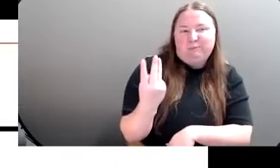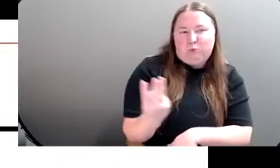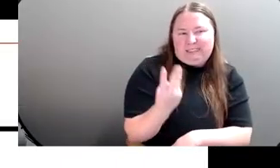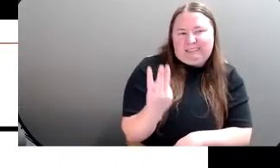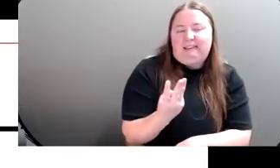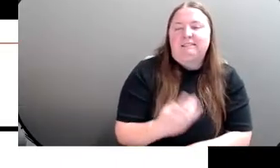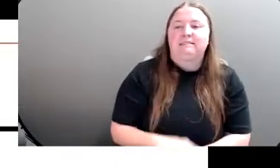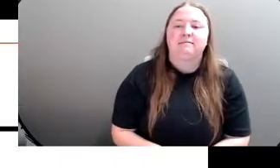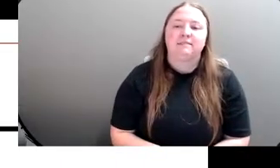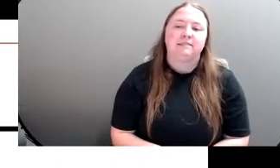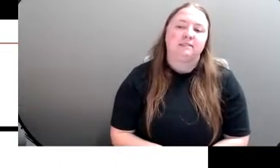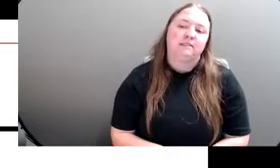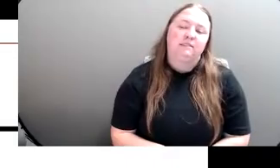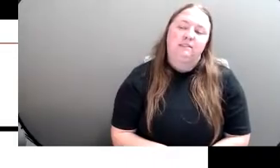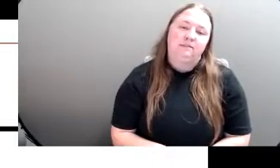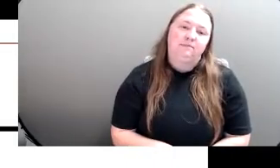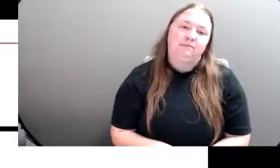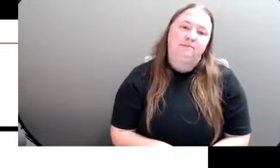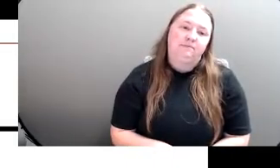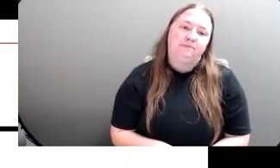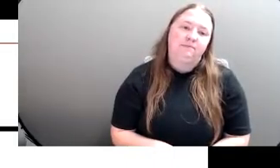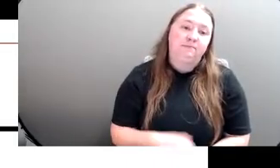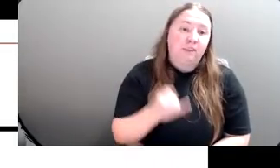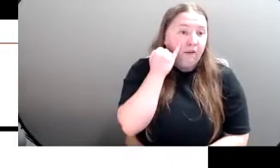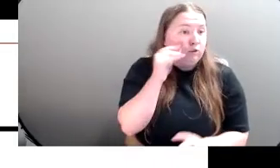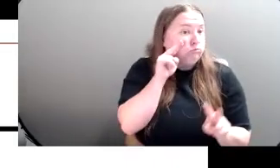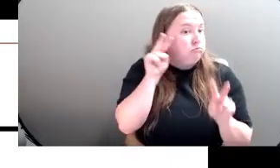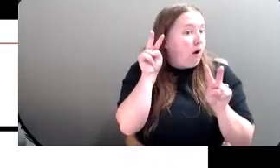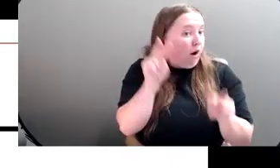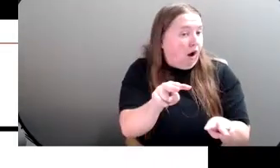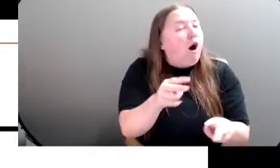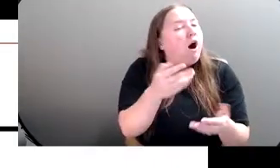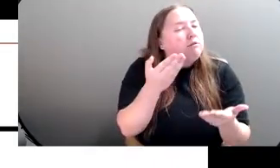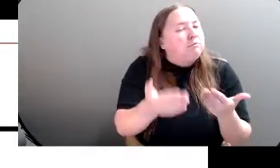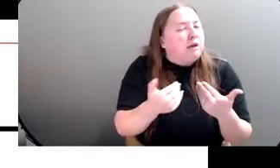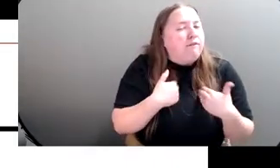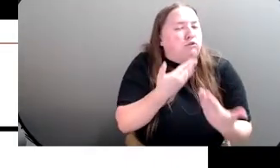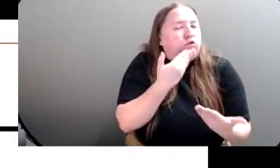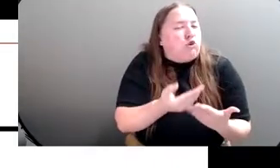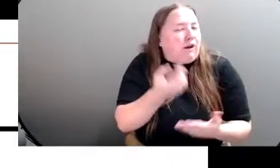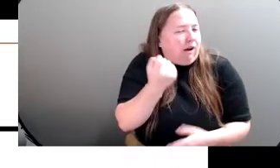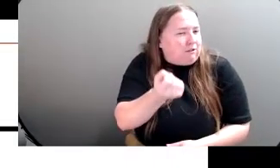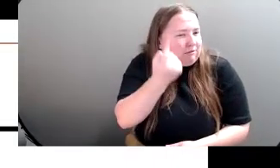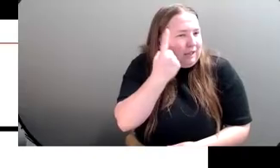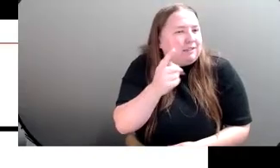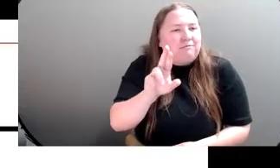So if you, you know, saw that you probably have a pretty good overview of what it is, but we're going to get into a